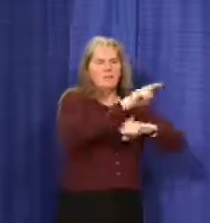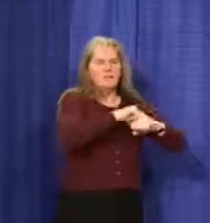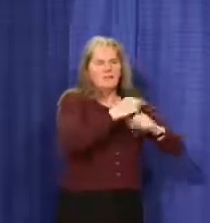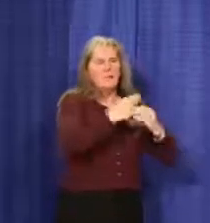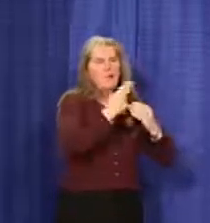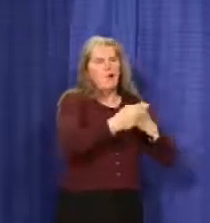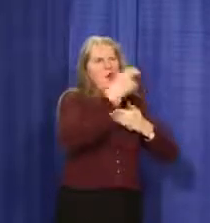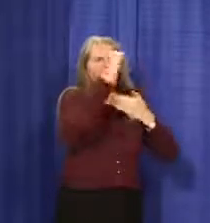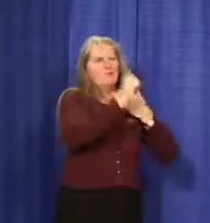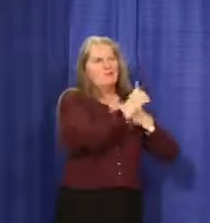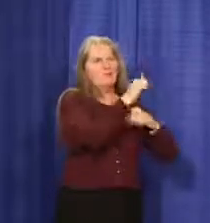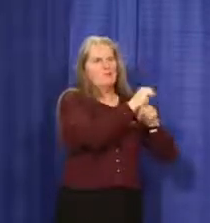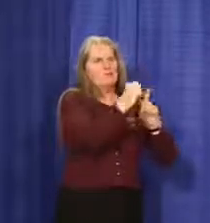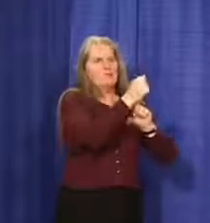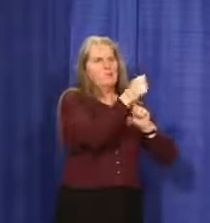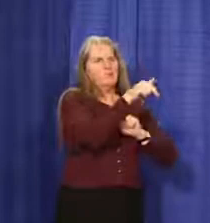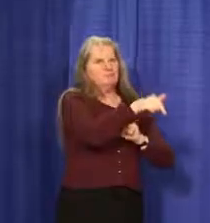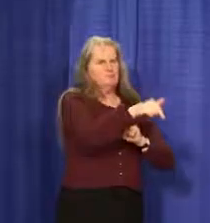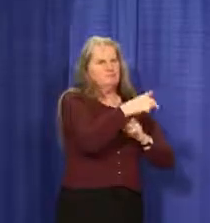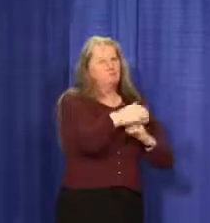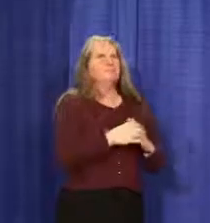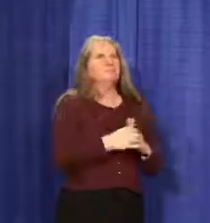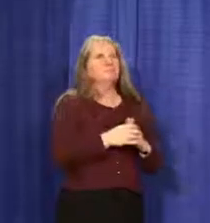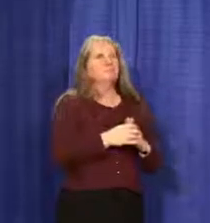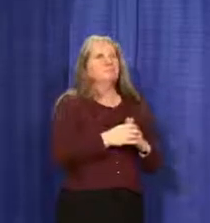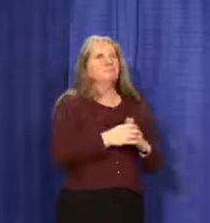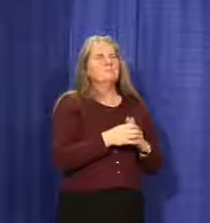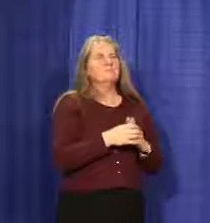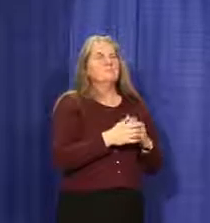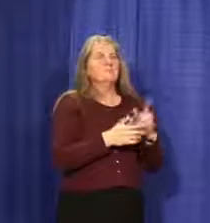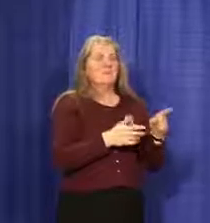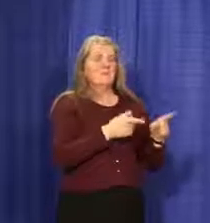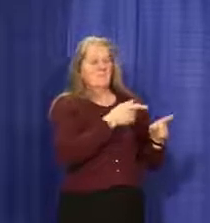These are considered high-risk contacts where they may be asked